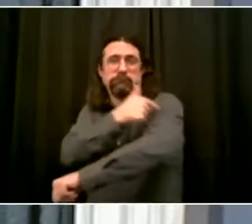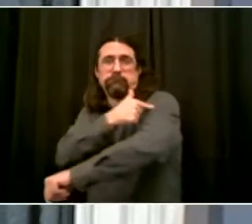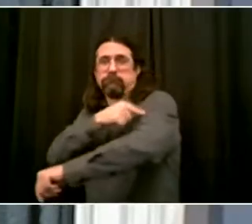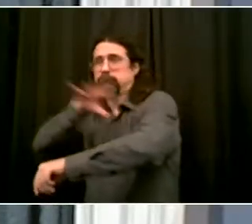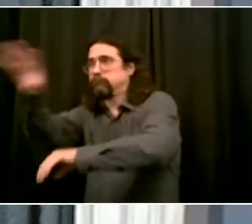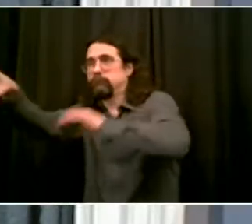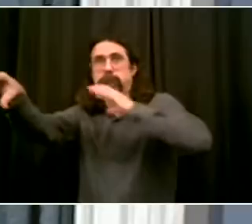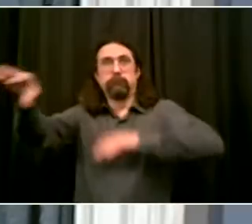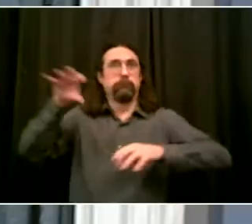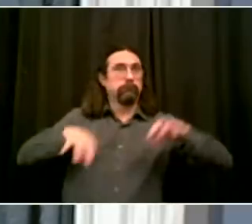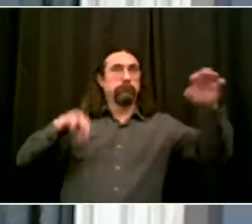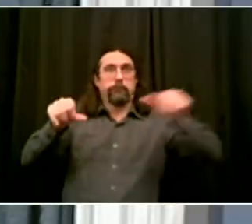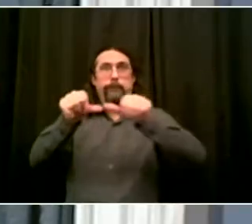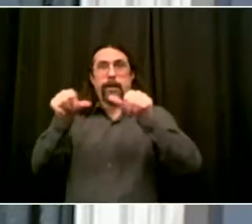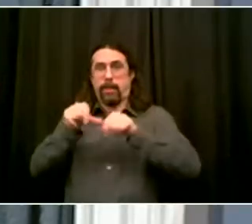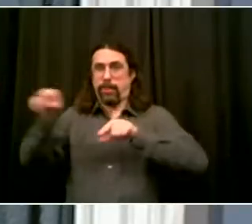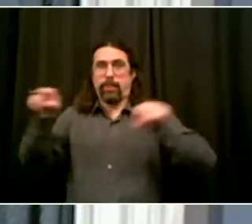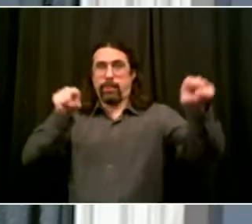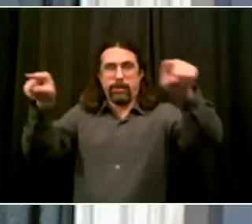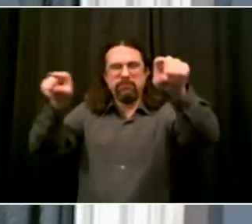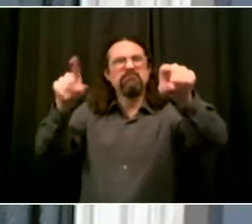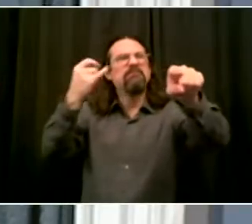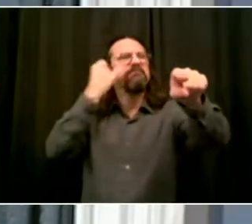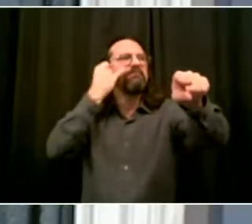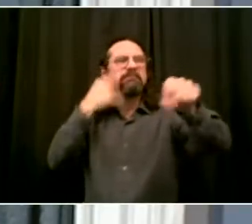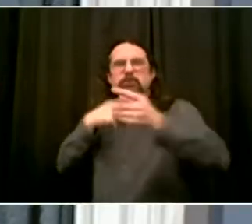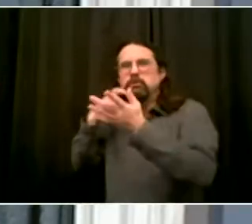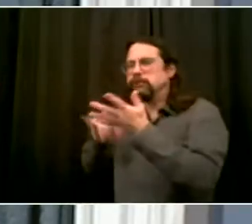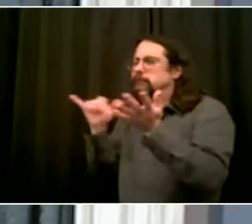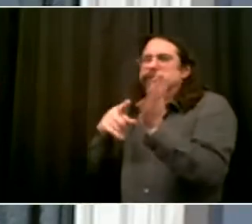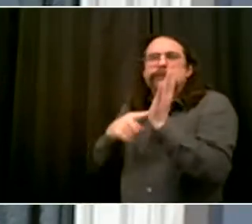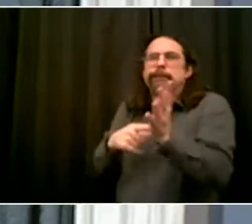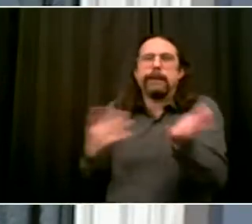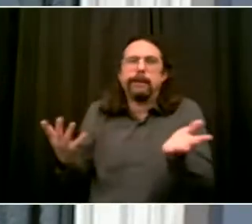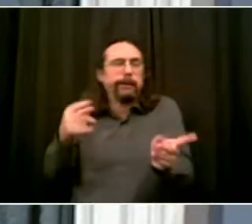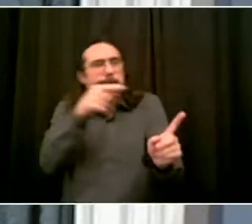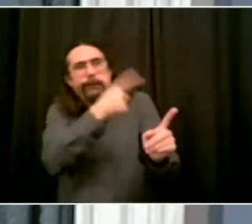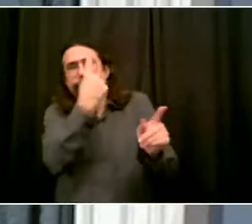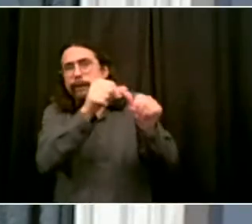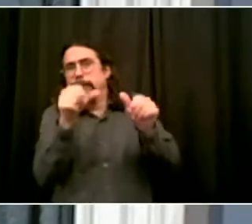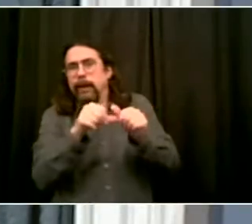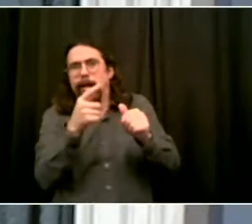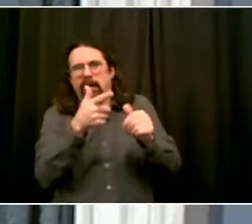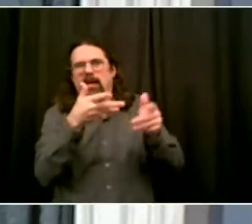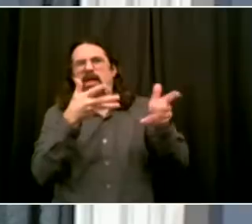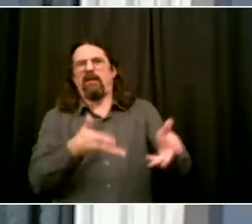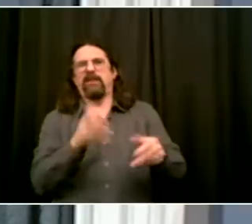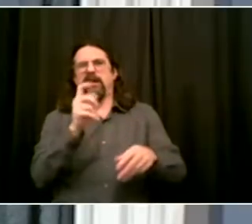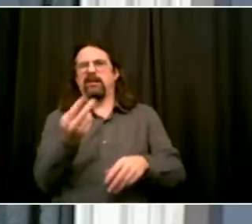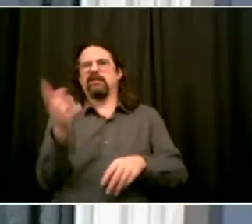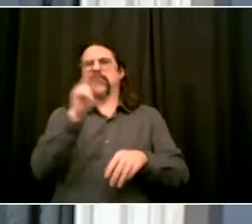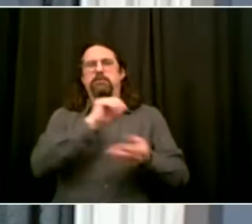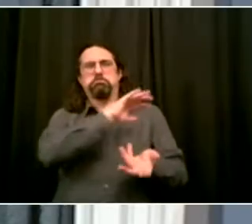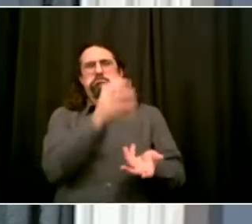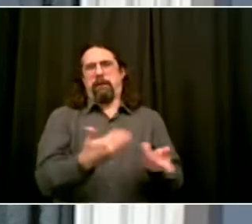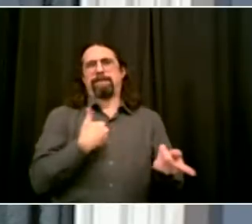TO USE THEIR INITIAL ALLOTMENTS SHIFT AROUND DEMAND